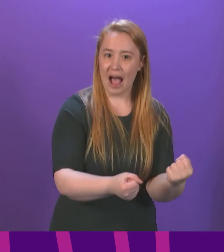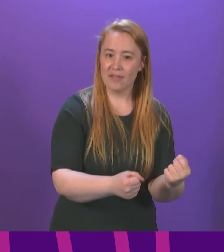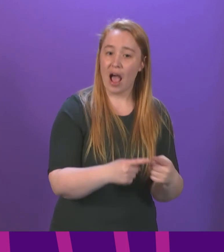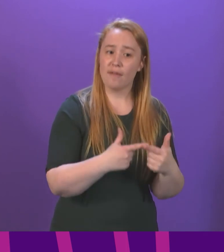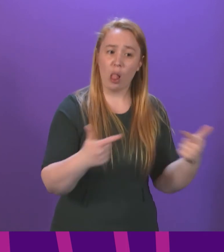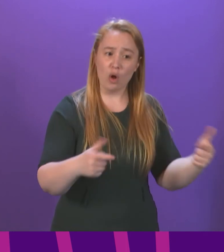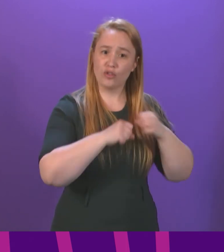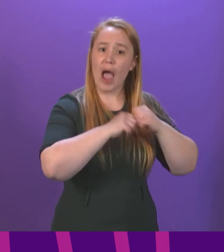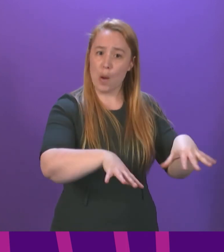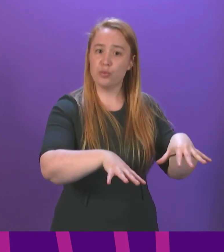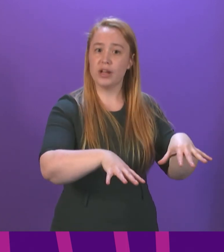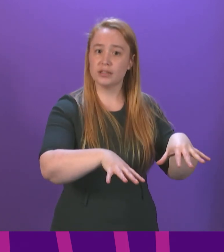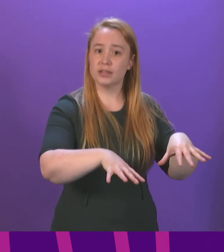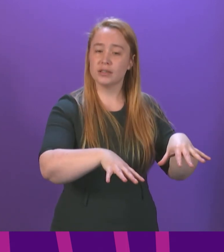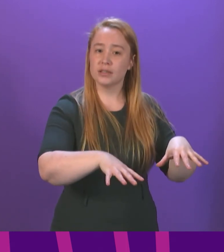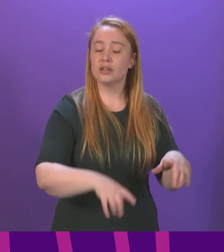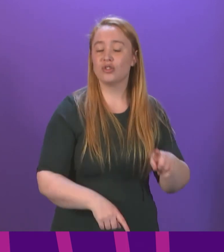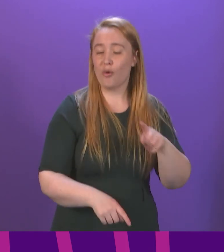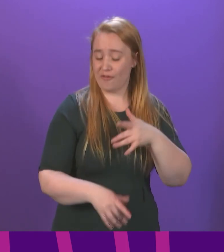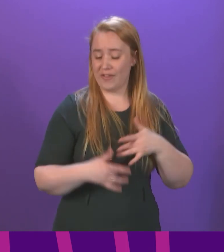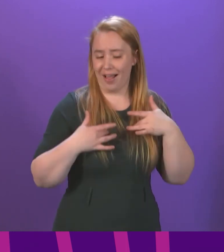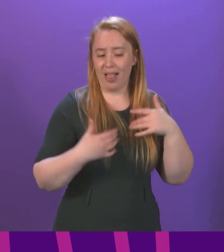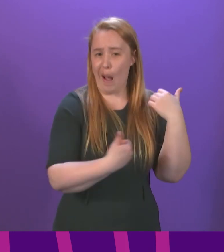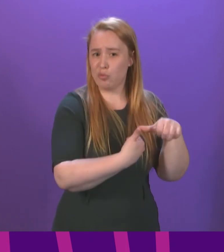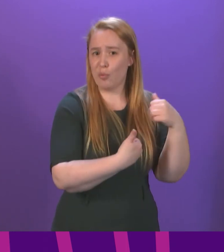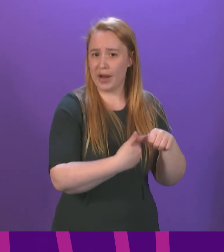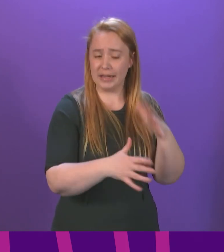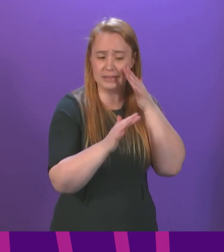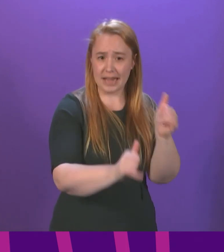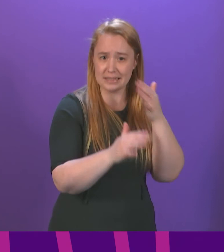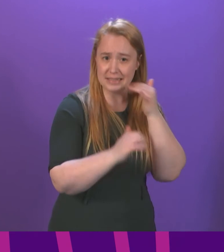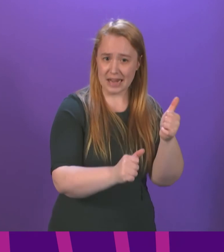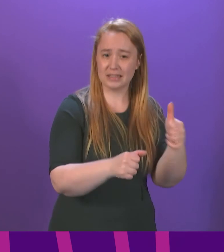has been high there. We therefore felt that that was the most appropriate area to look at first.